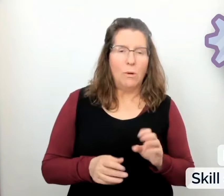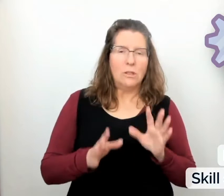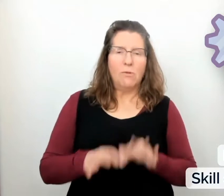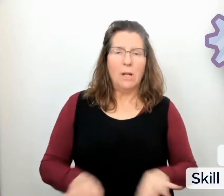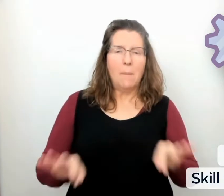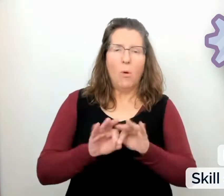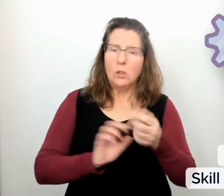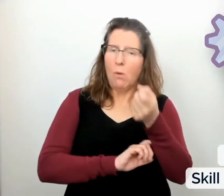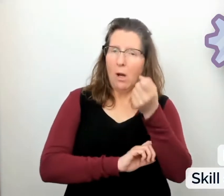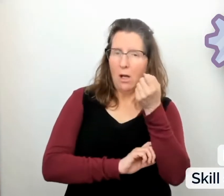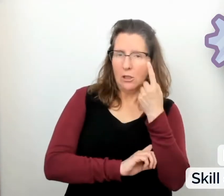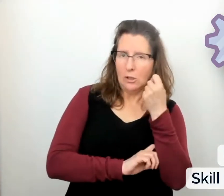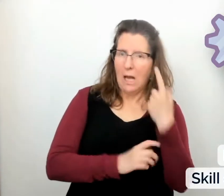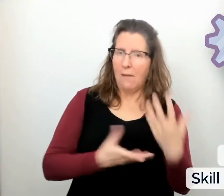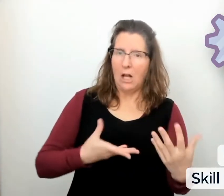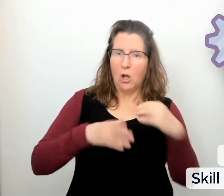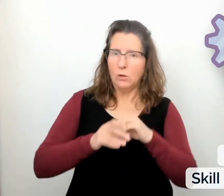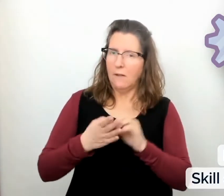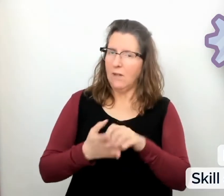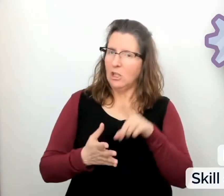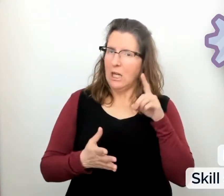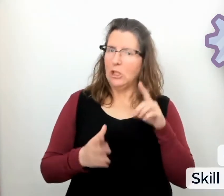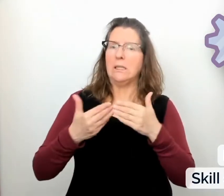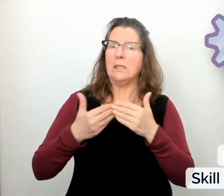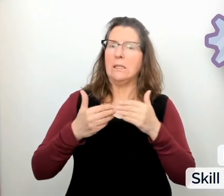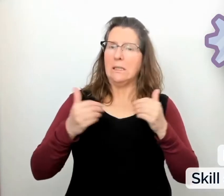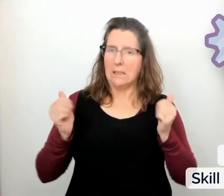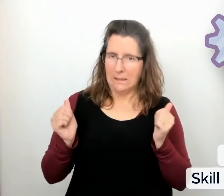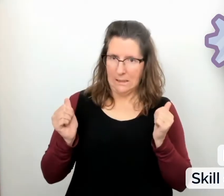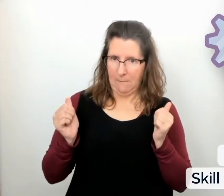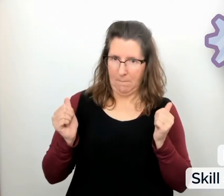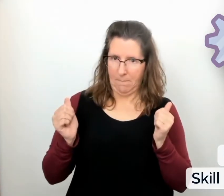That's why it's important to understand the inclusive education system.